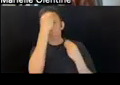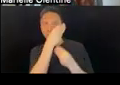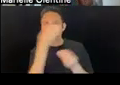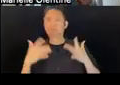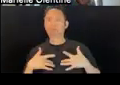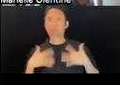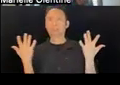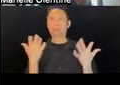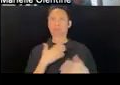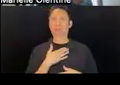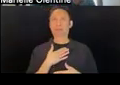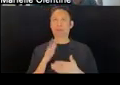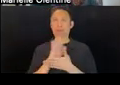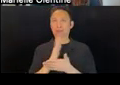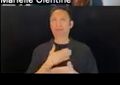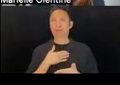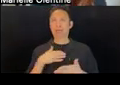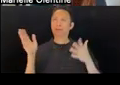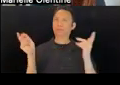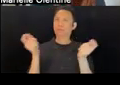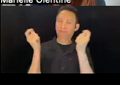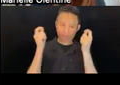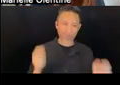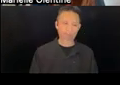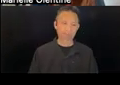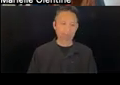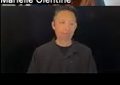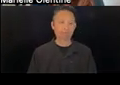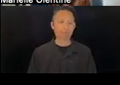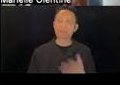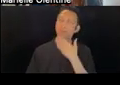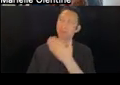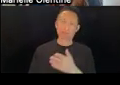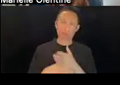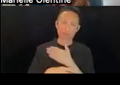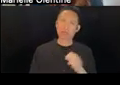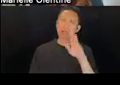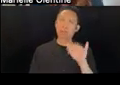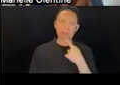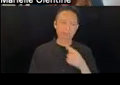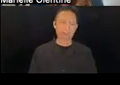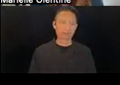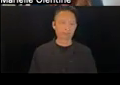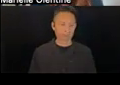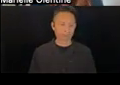IDFA1 year, way before we were done with the film, we would send those updates to programmers or folks that